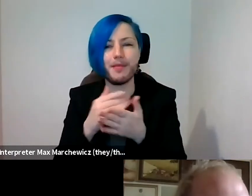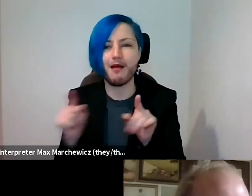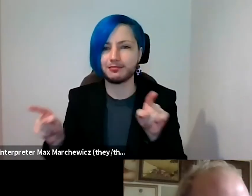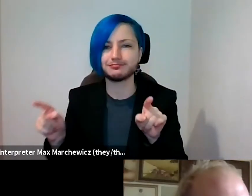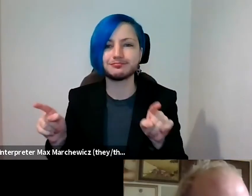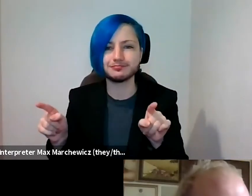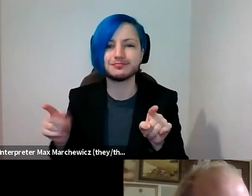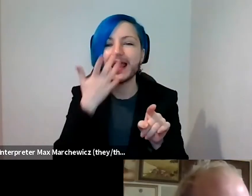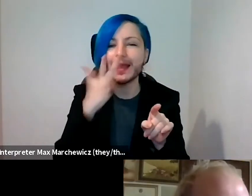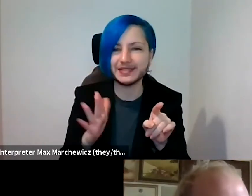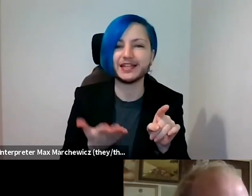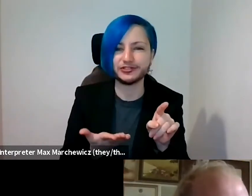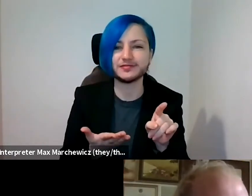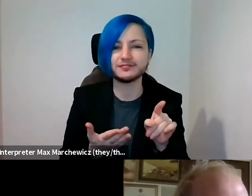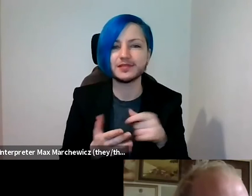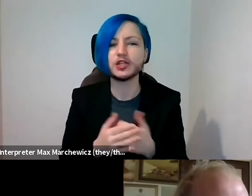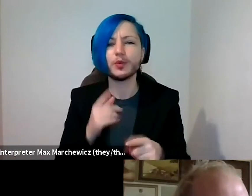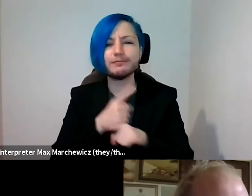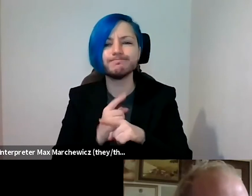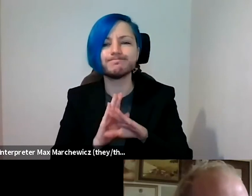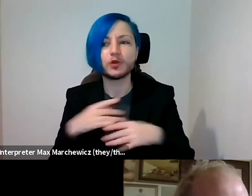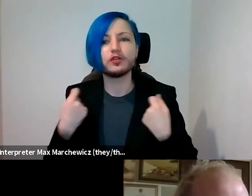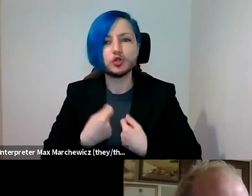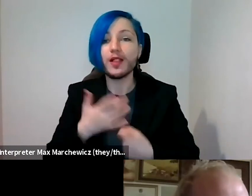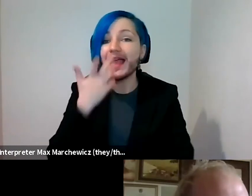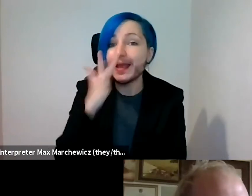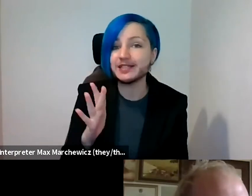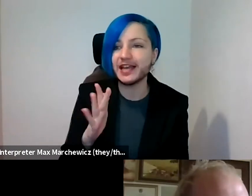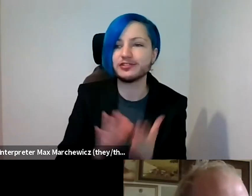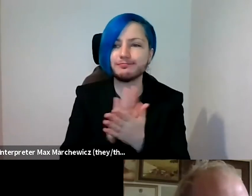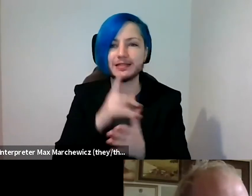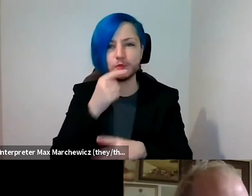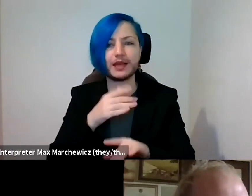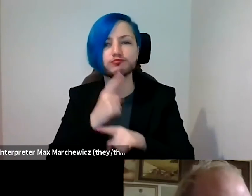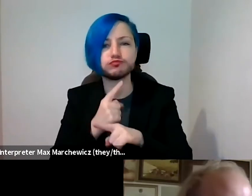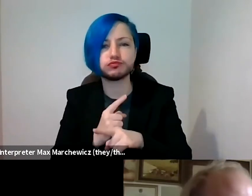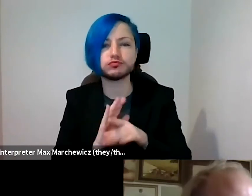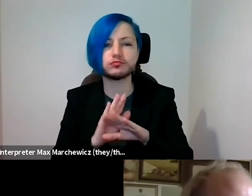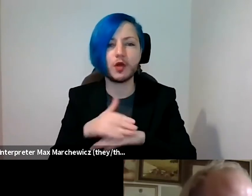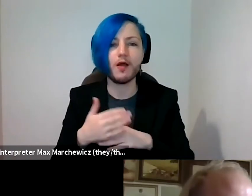about shawls, or other objects imitation, you can also go to be their theory,